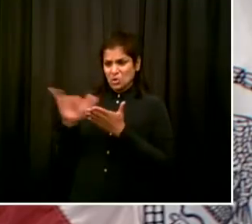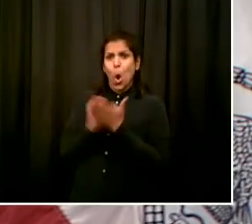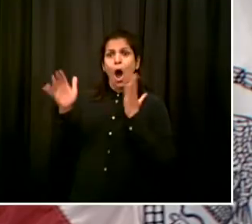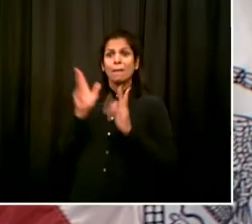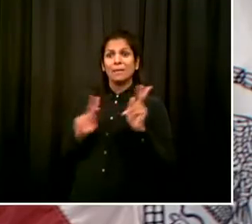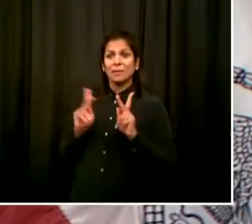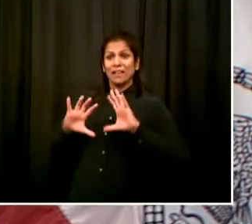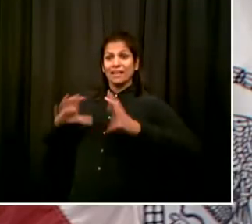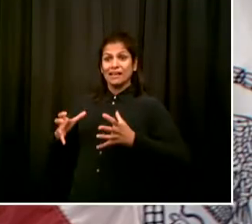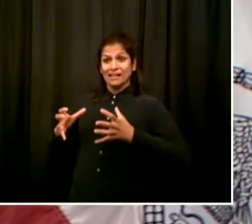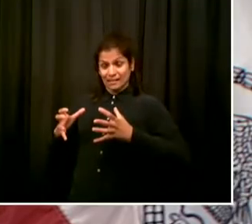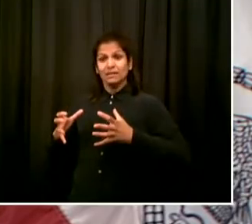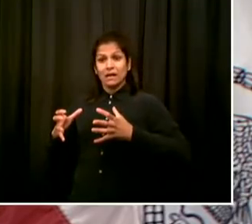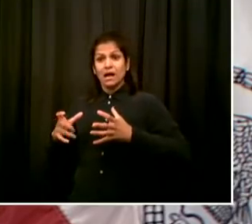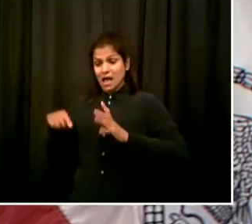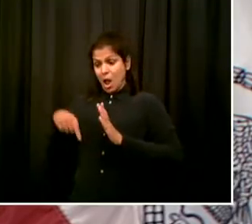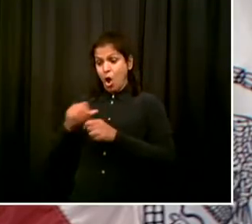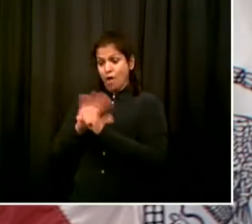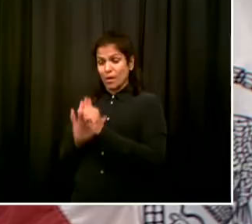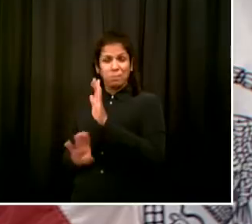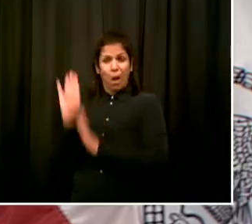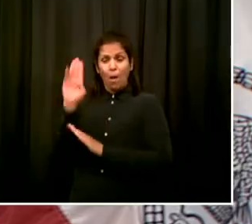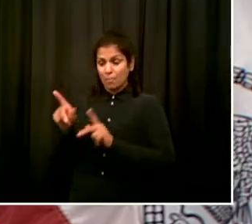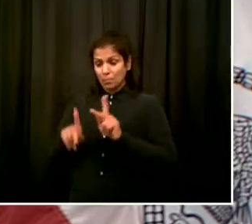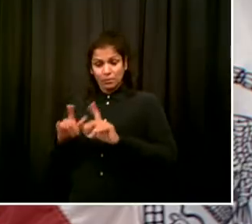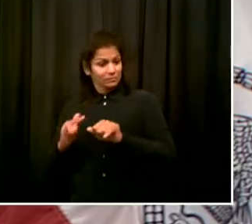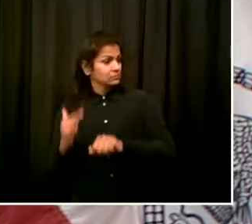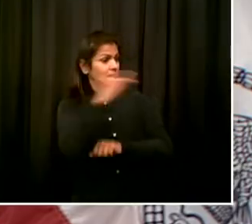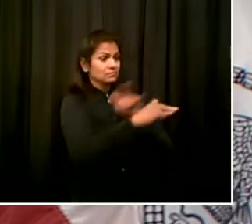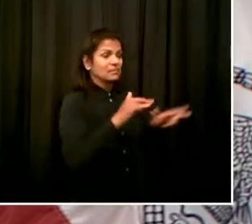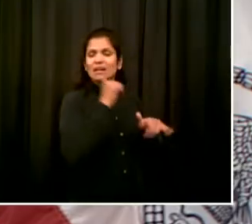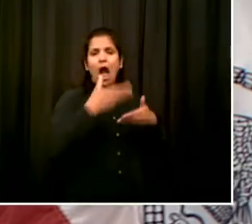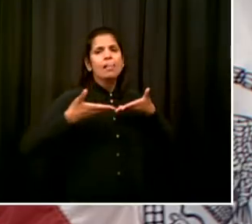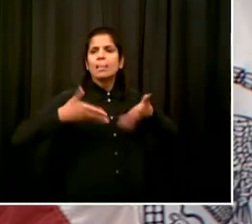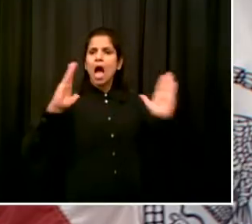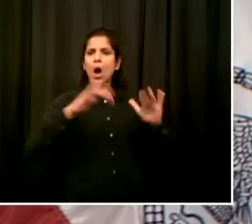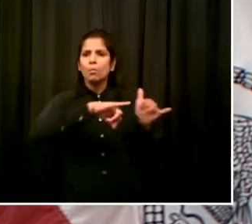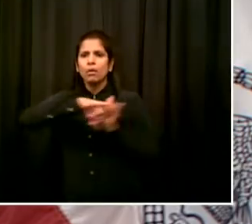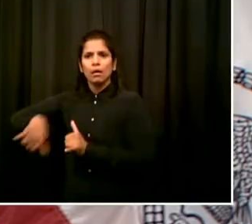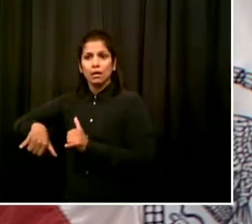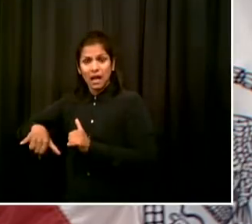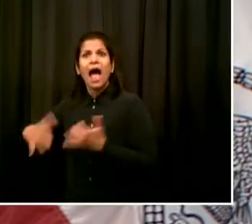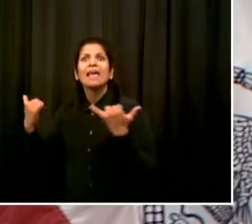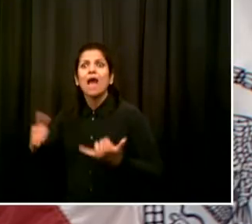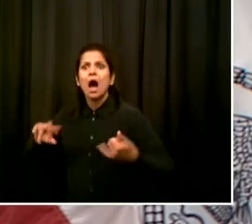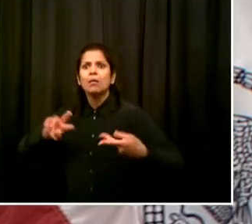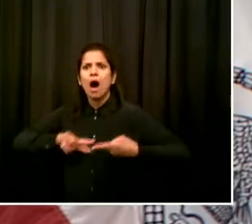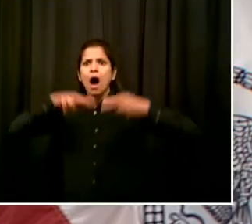YOUR MEMBER THE IDEA OF KEEPING PEOPLE OUT OF NEW YORK IN PLACESH WERE COVID IS SKYROCKETING. HAVE WE DONE